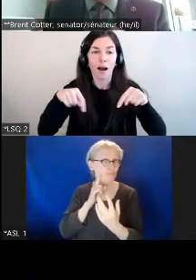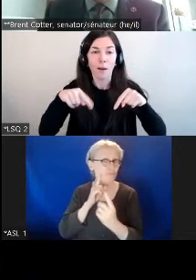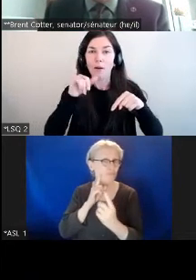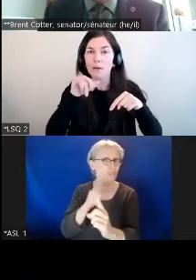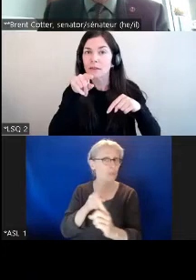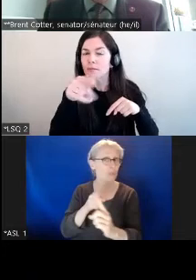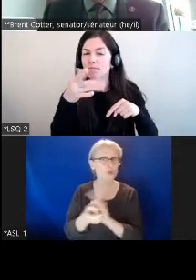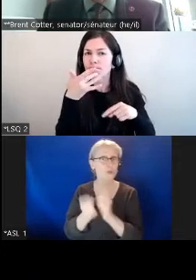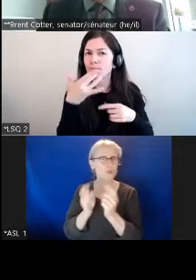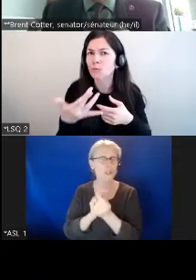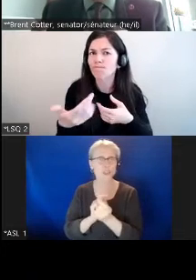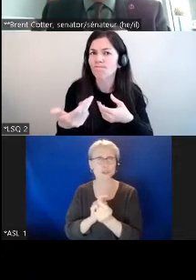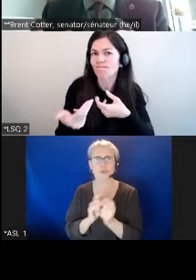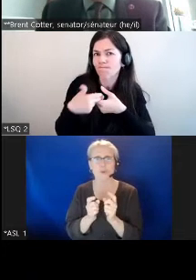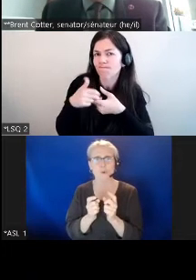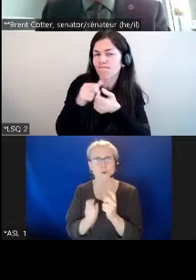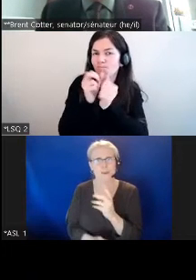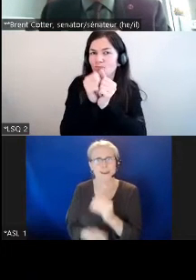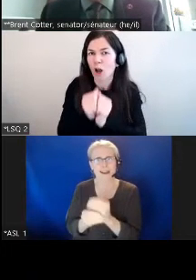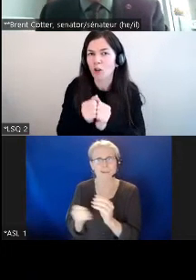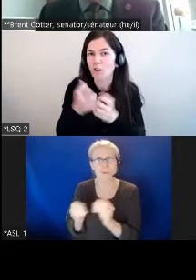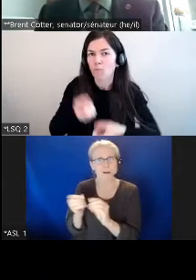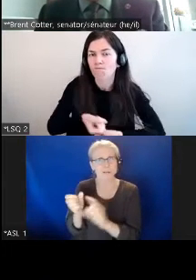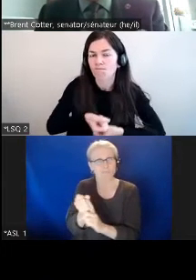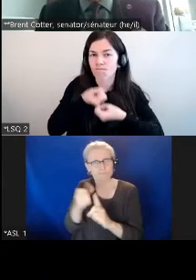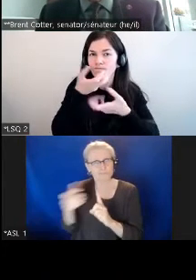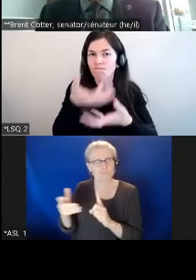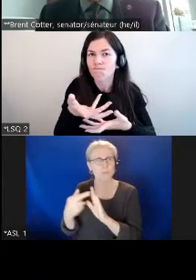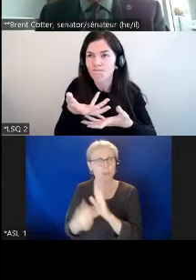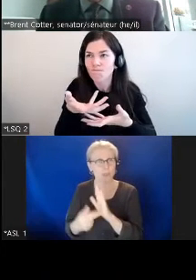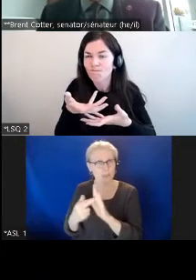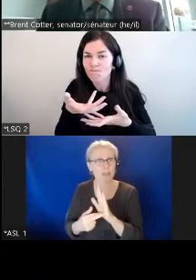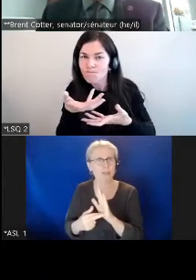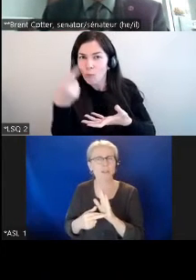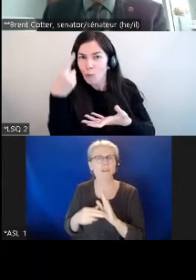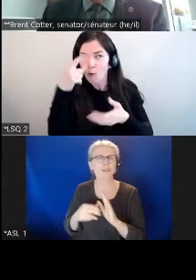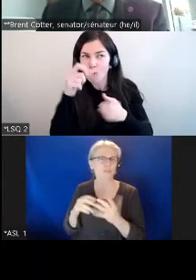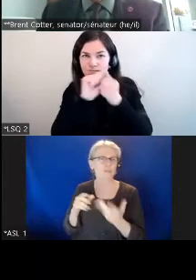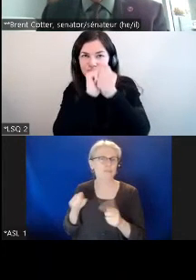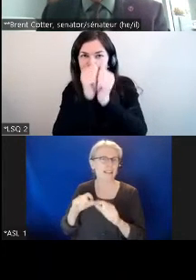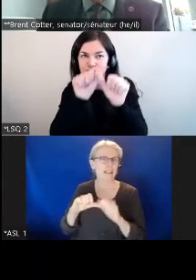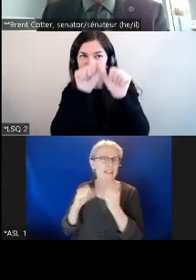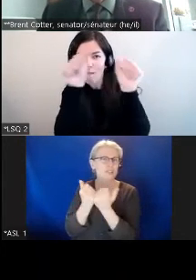SHAPE A REGULATION, DEALING WITH WHAT'S CALLED THE REGULATORY AGENCY, THAT IS THE MINISTRY AND THE